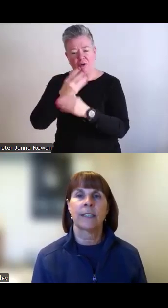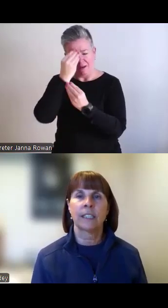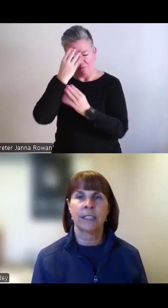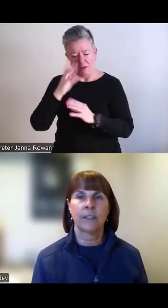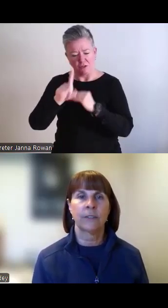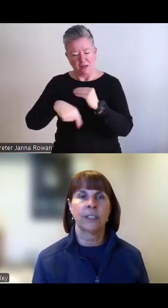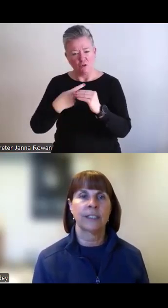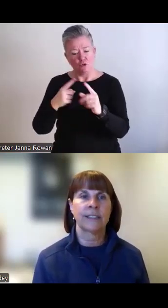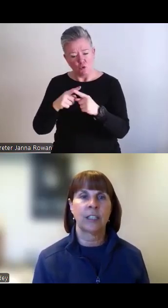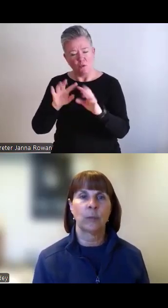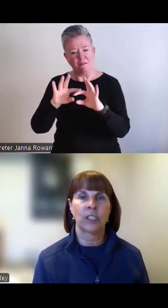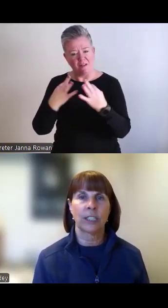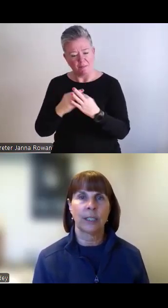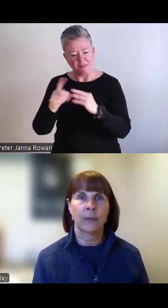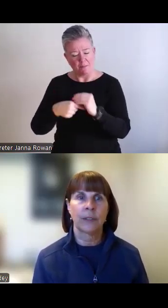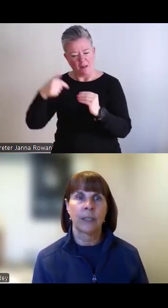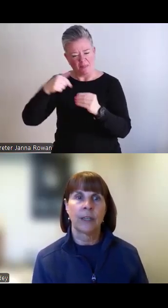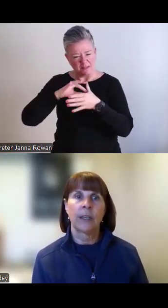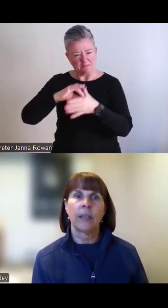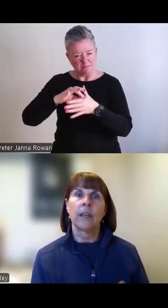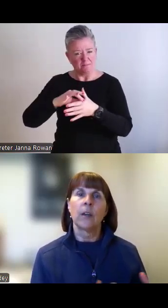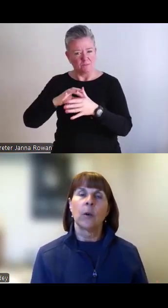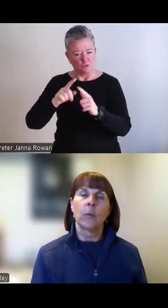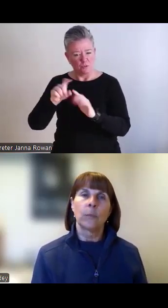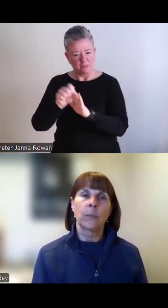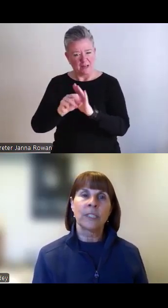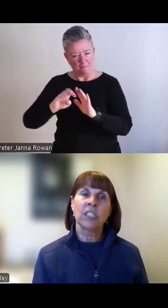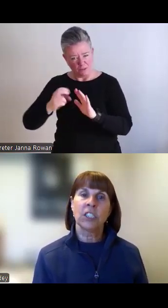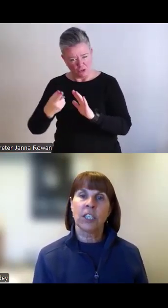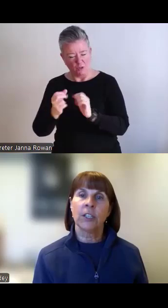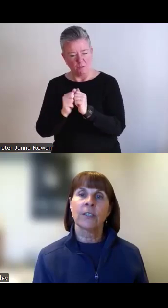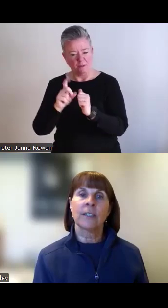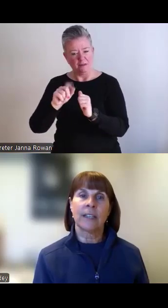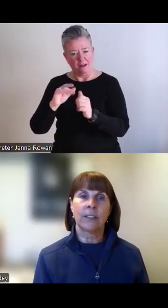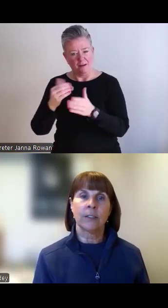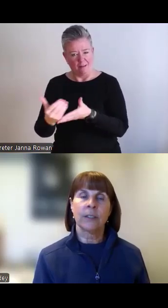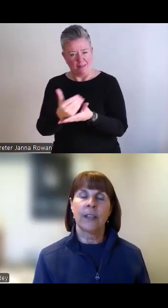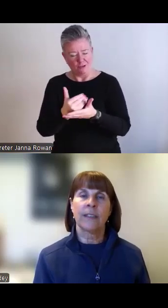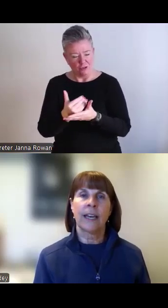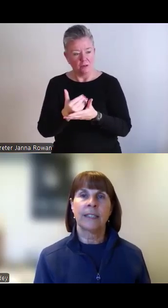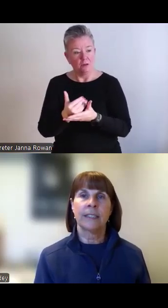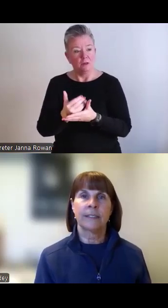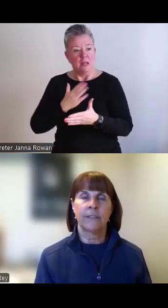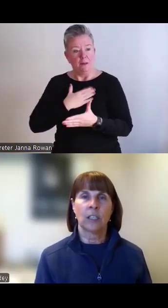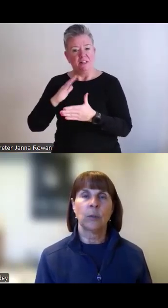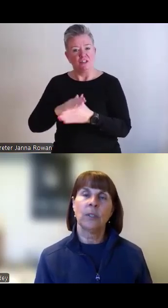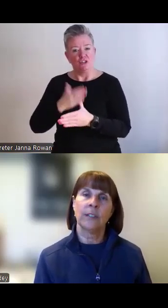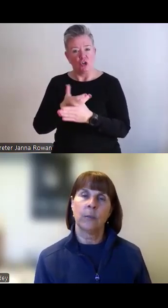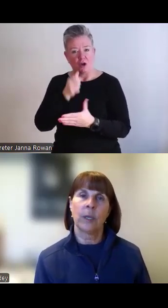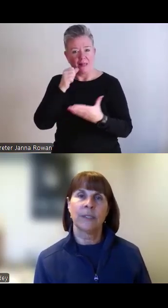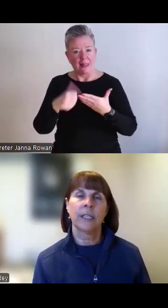data collection effort in the state of Michigan. Please share the letter that is available at the